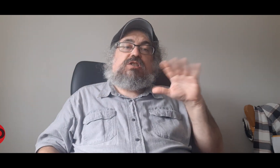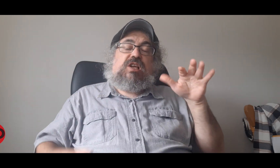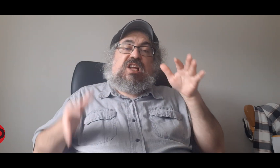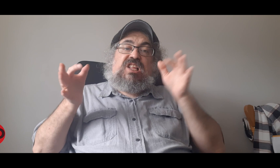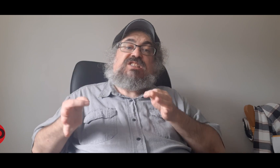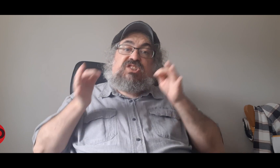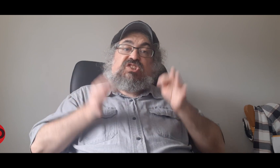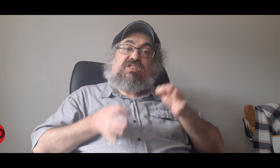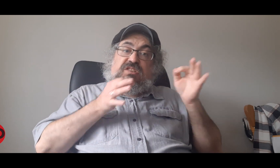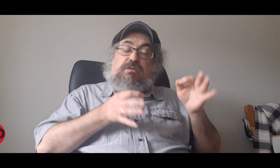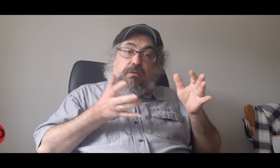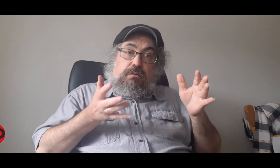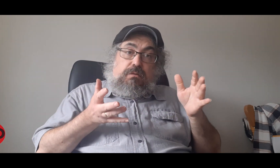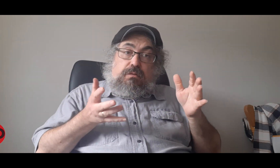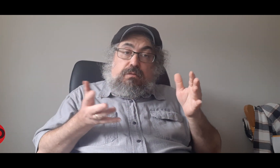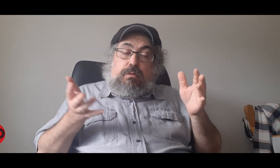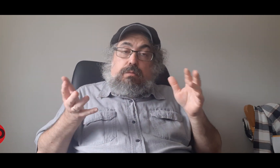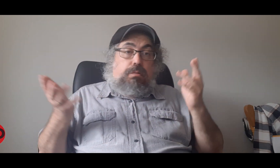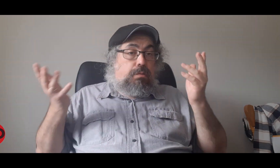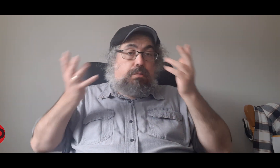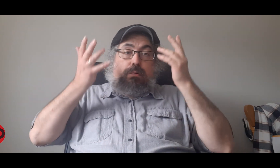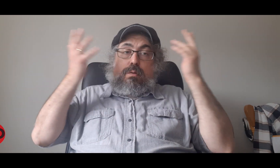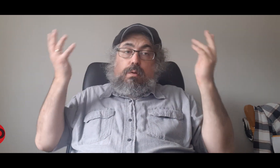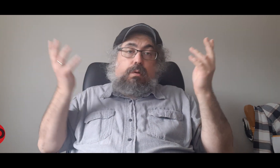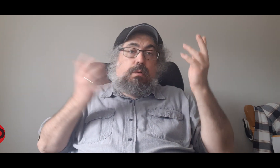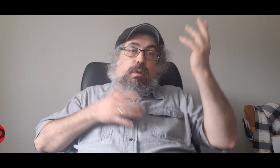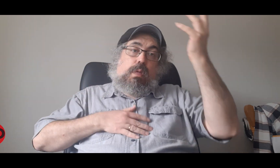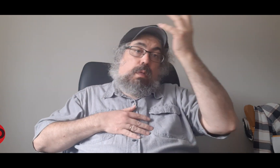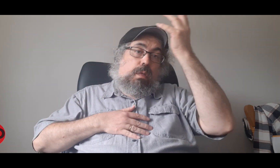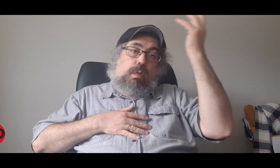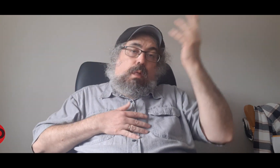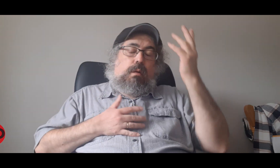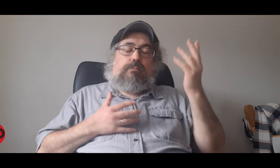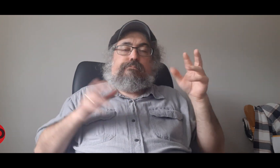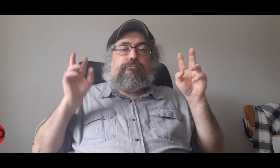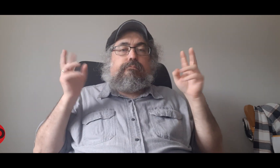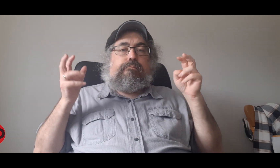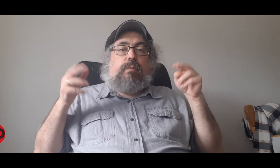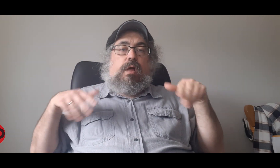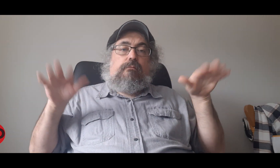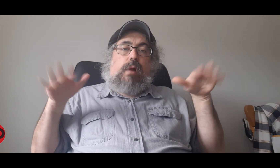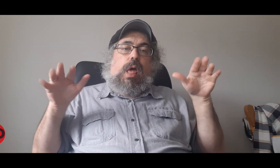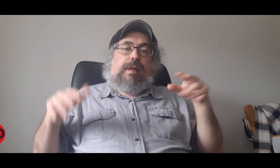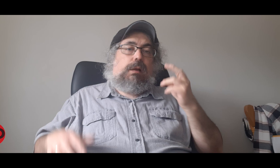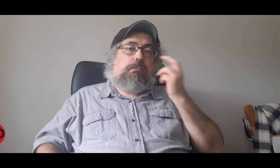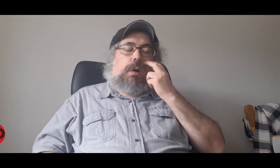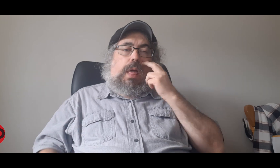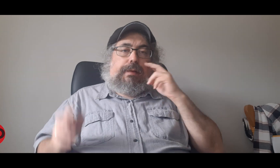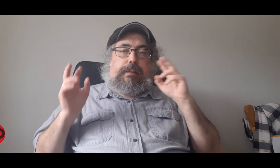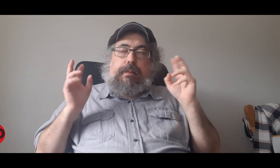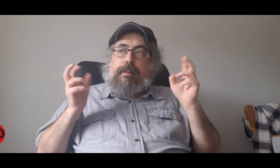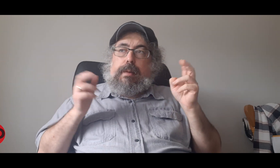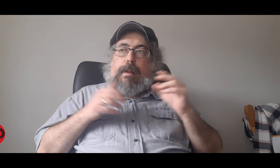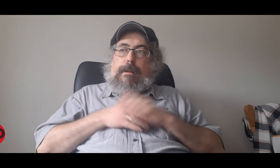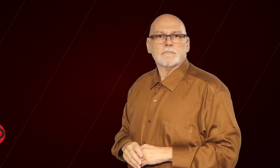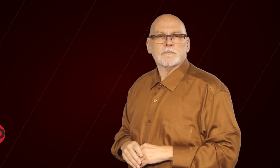In other words we all are "flying blind"